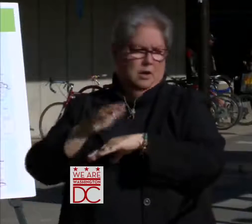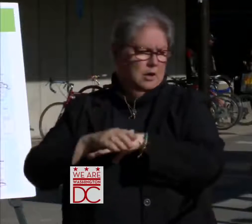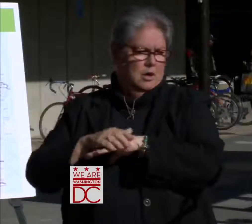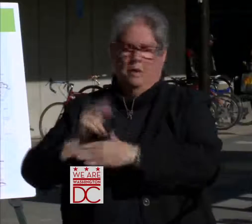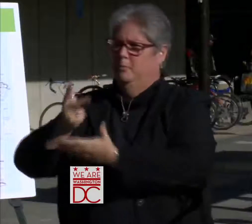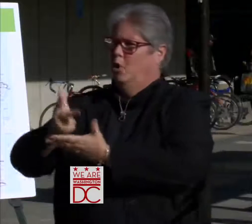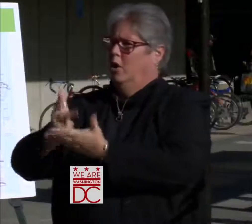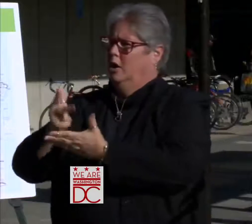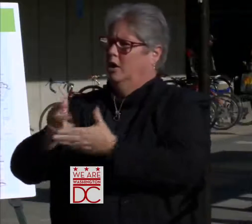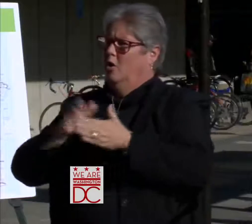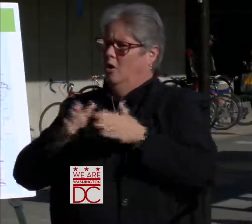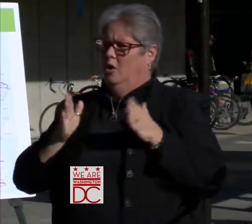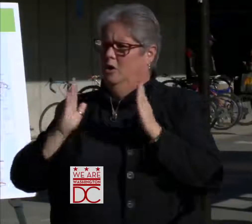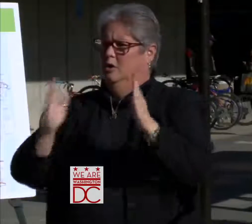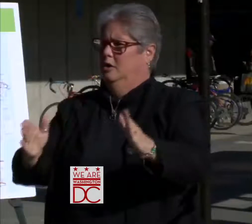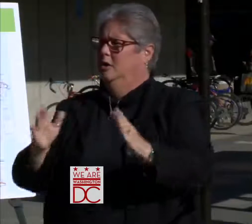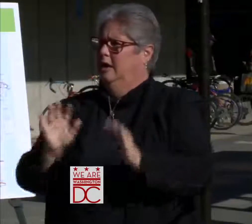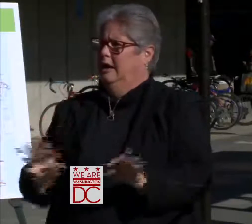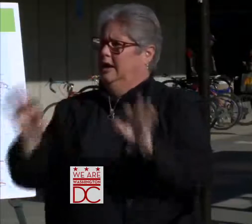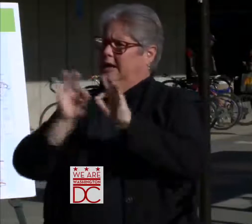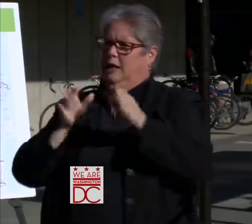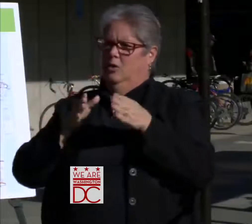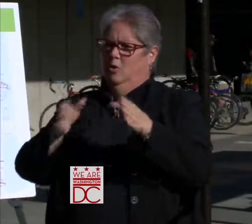PARKING ON THE STREET ON KEY CORRIDORS WHICH IS GEORGIA